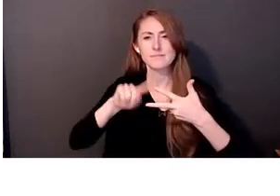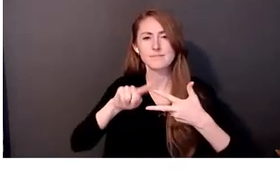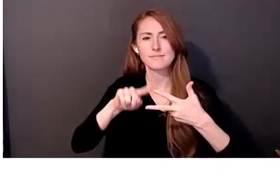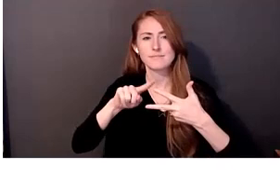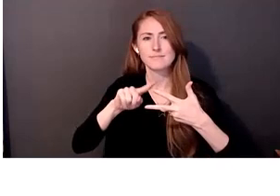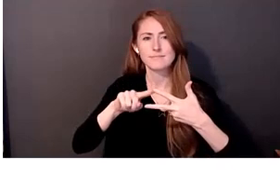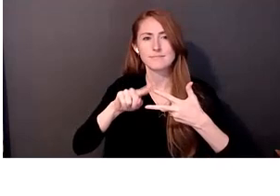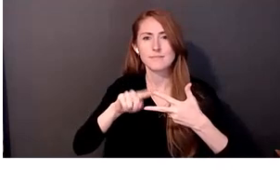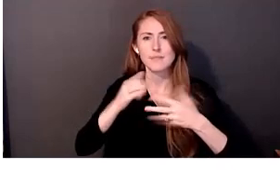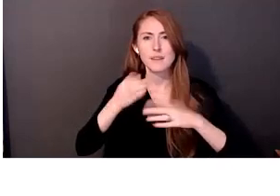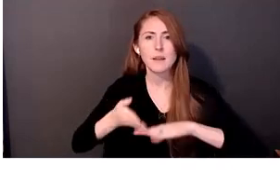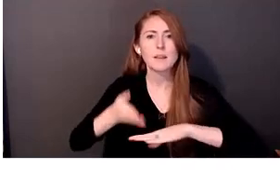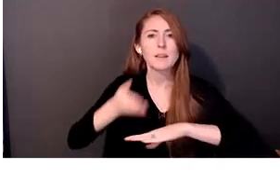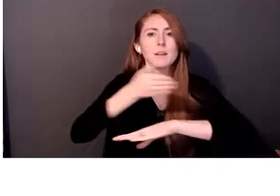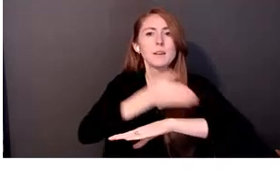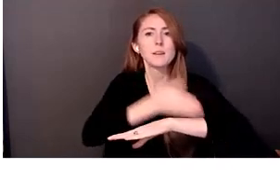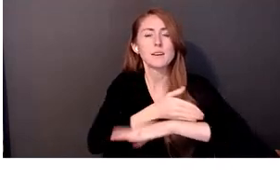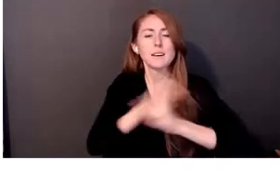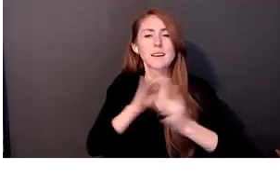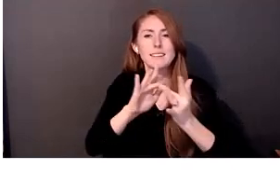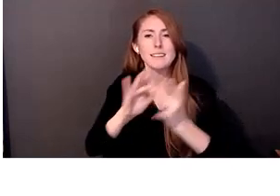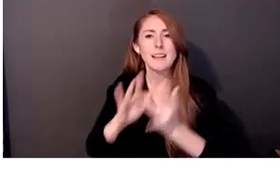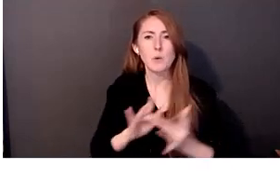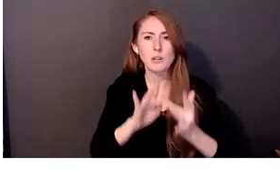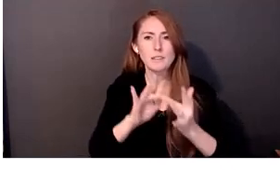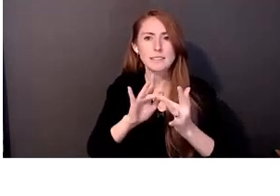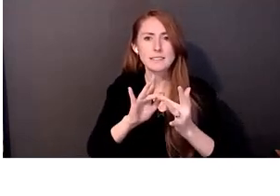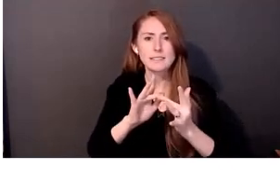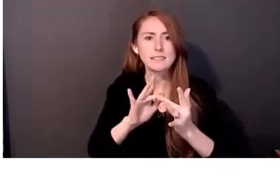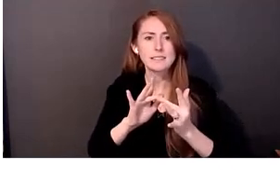as I mentioned, we developed with the participants